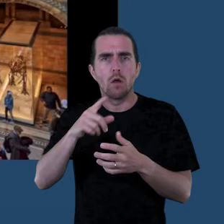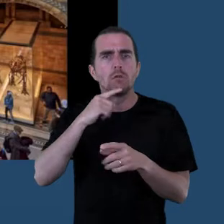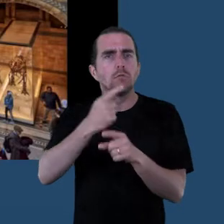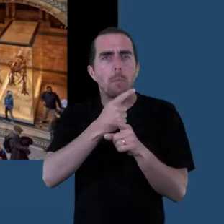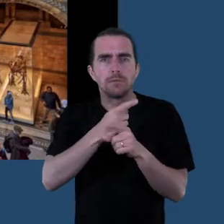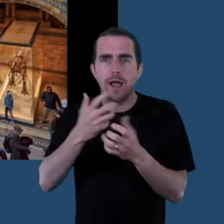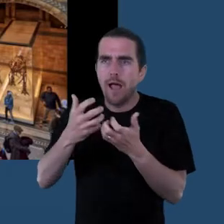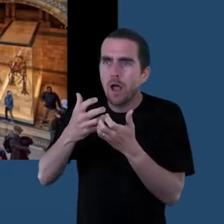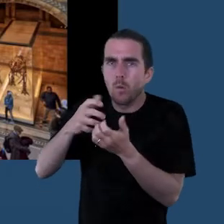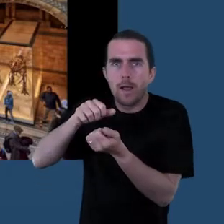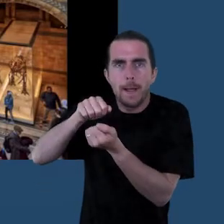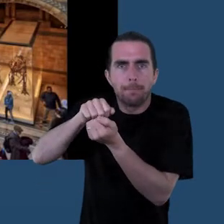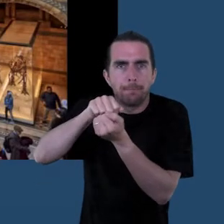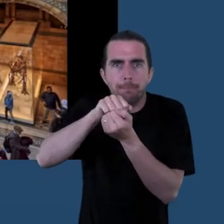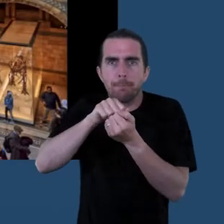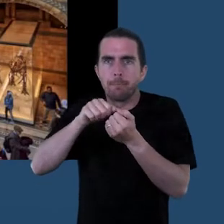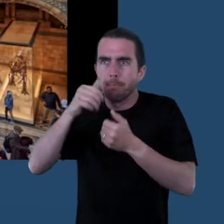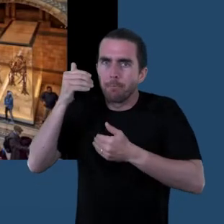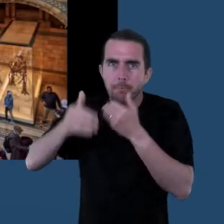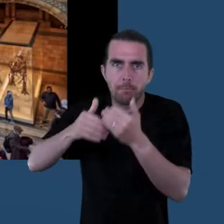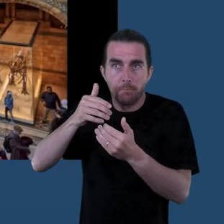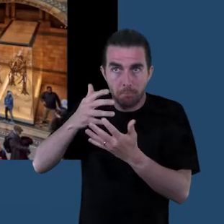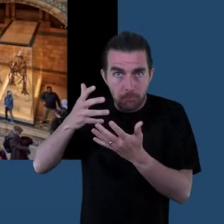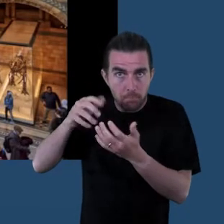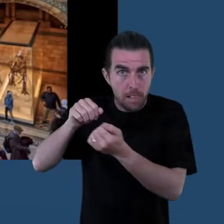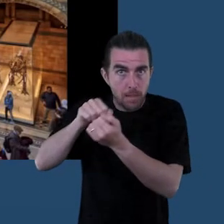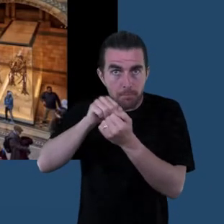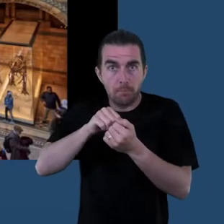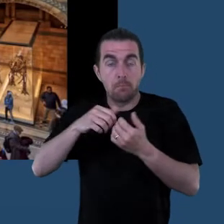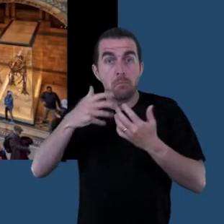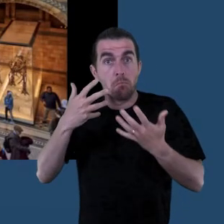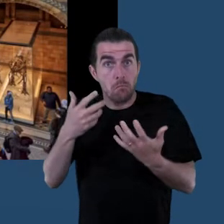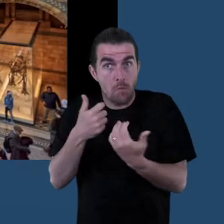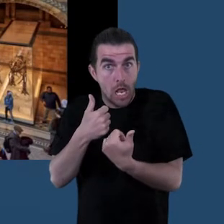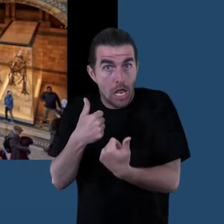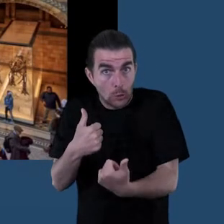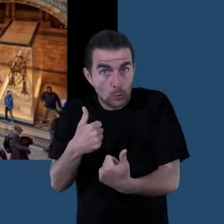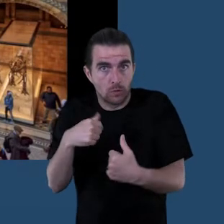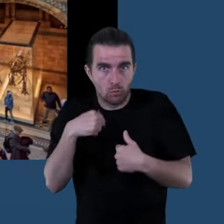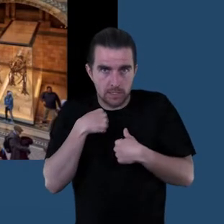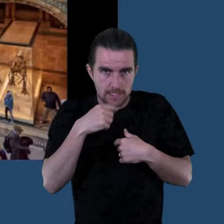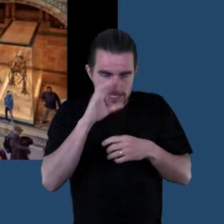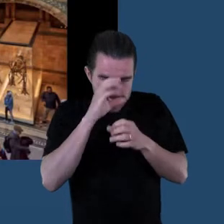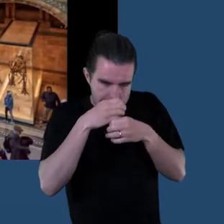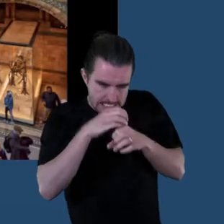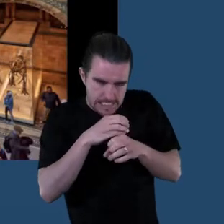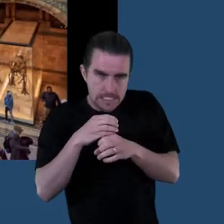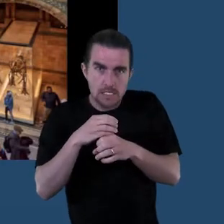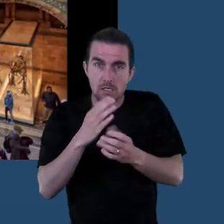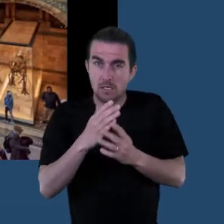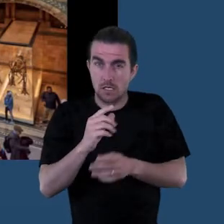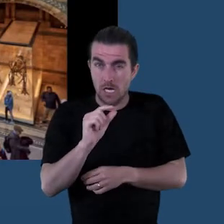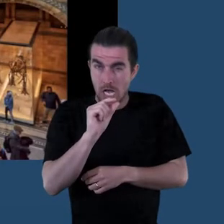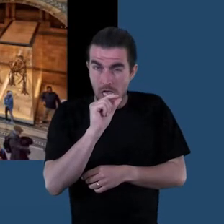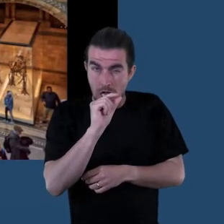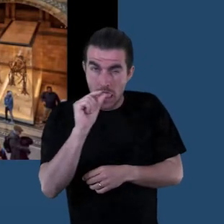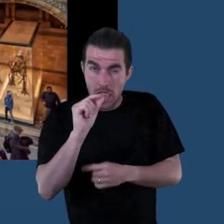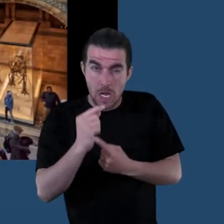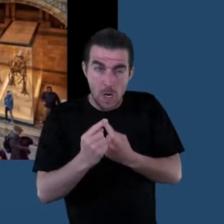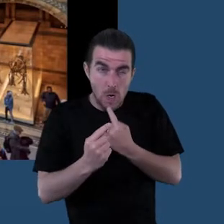having awareness about the things that actually impact these species. So it's a really good thing that we're doing. It's incredible the amount of detail